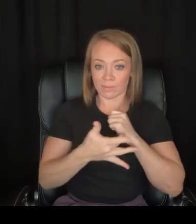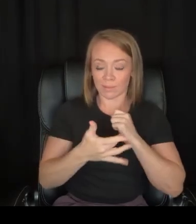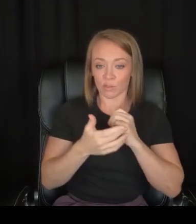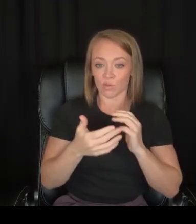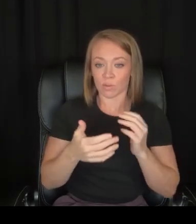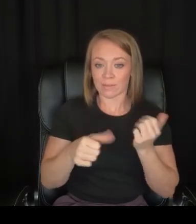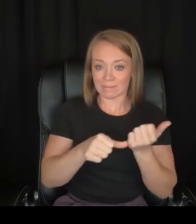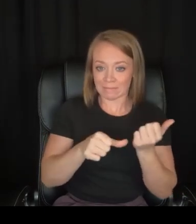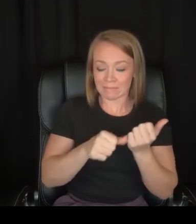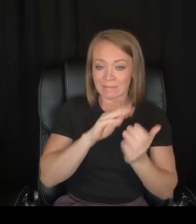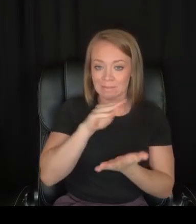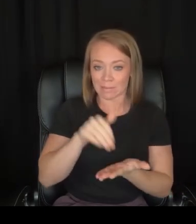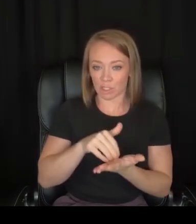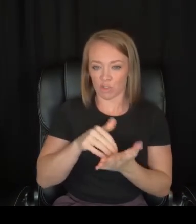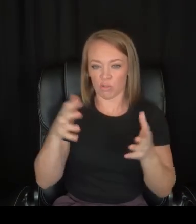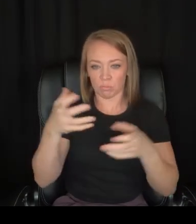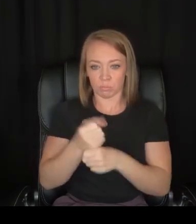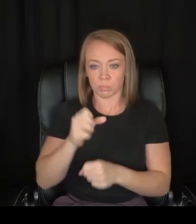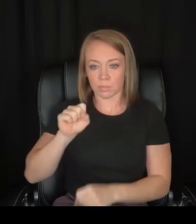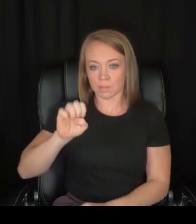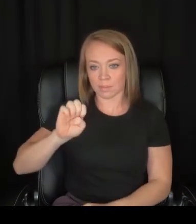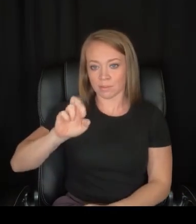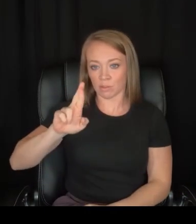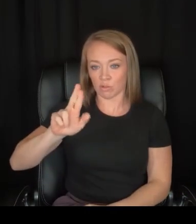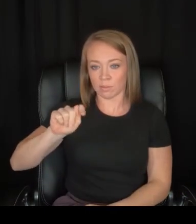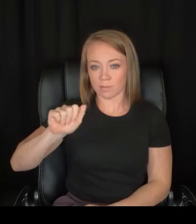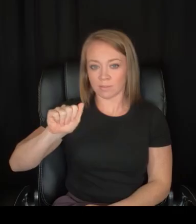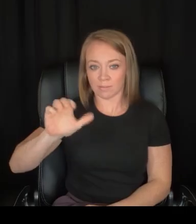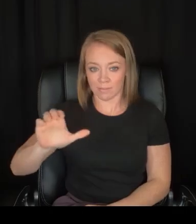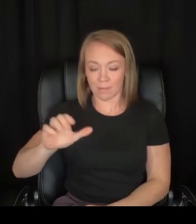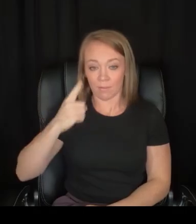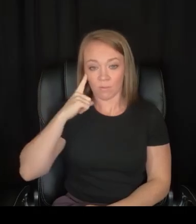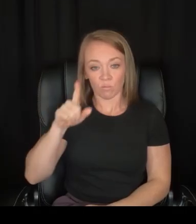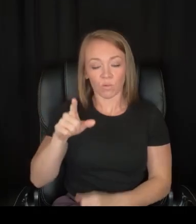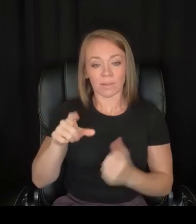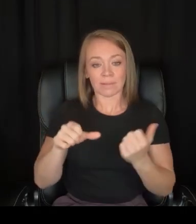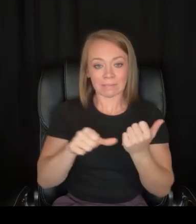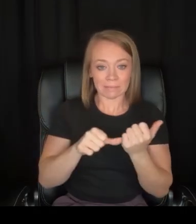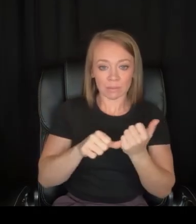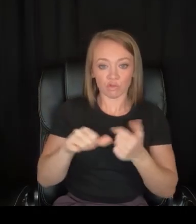Centers, known as Surtax, for assistance and training and additional support.